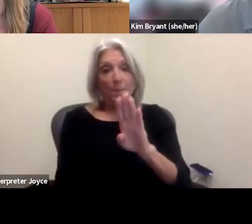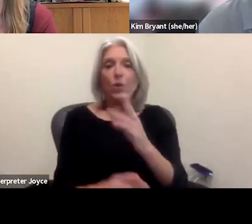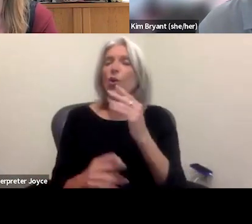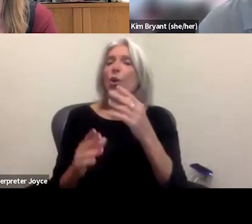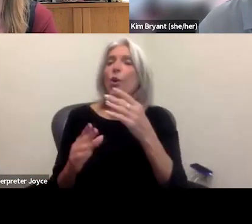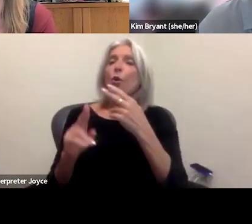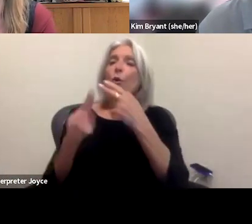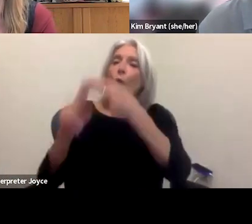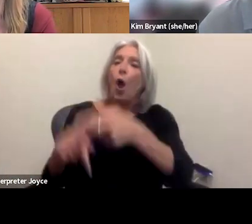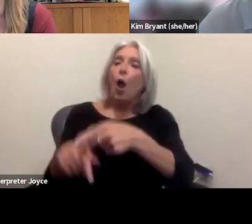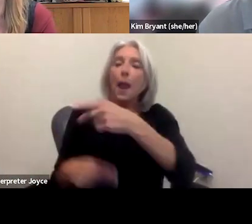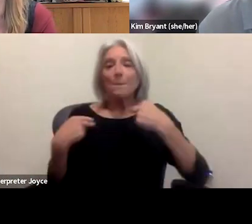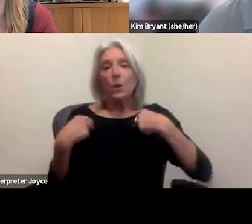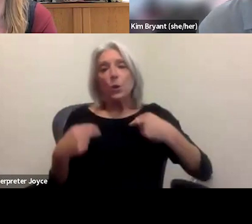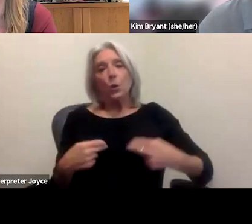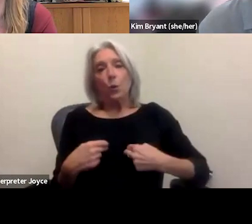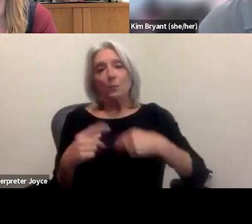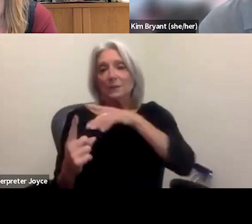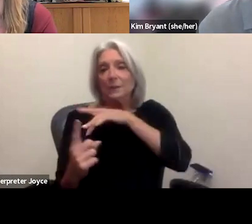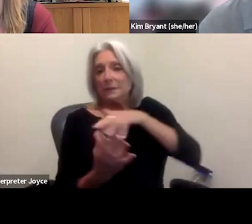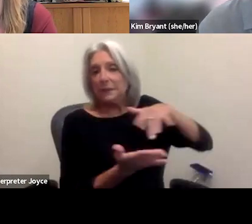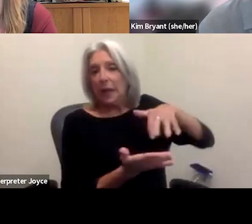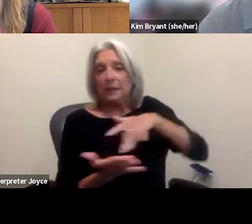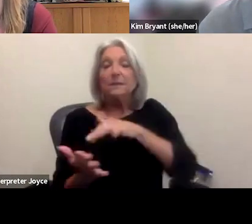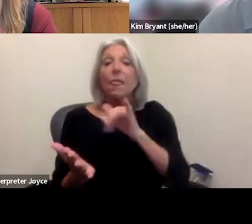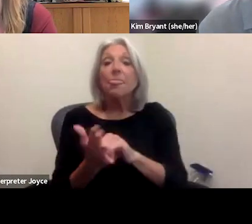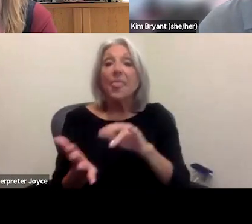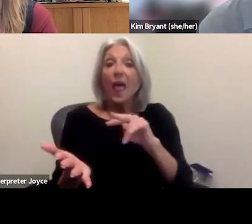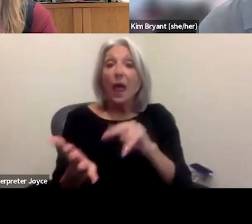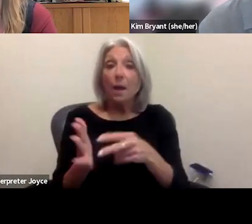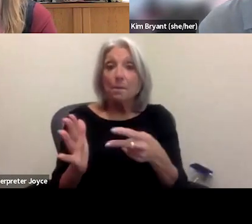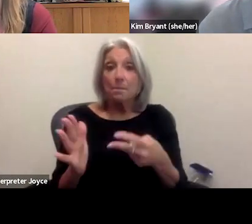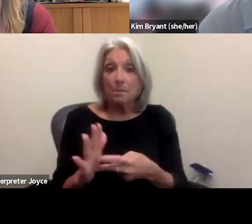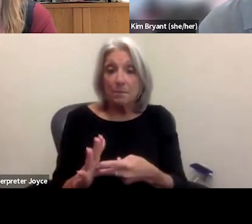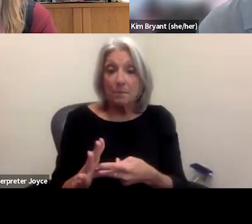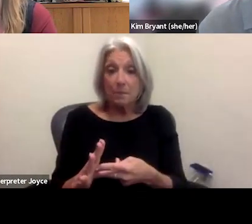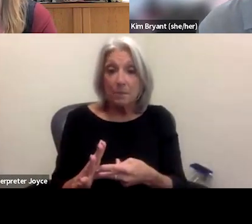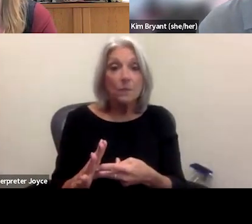And often, this means that everyone's data is anonymized.